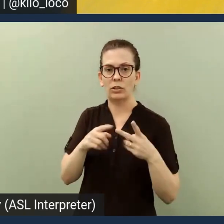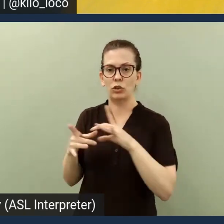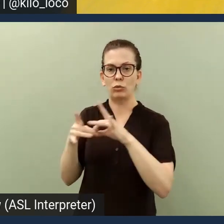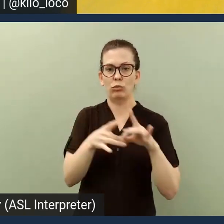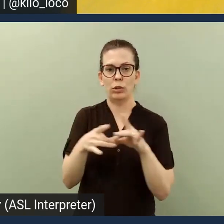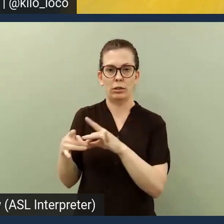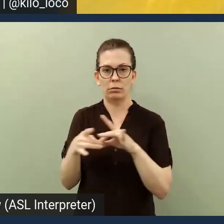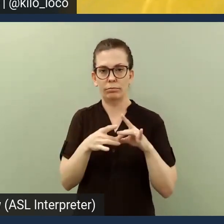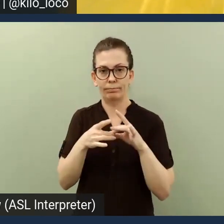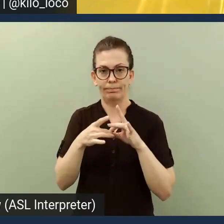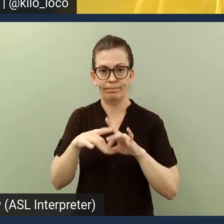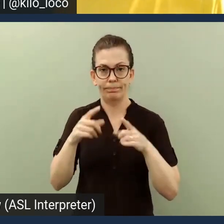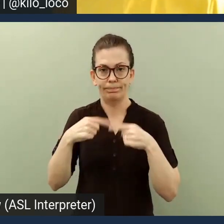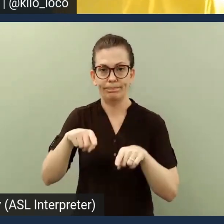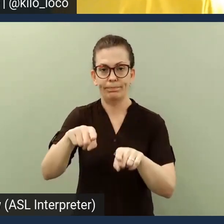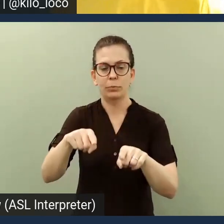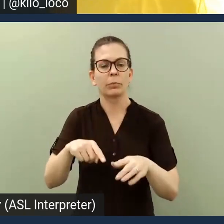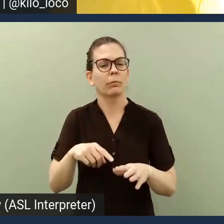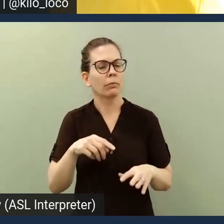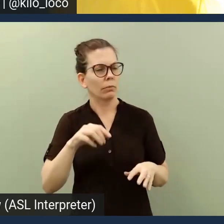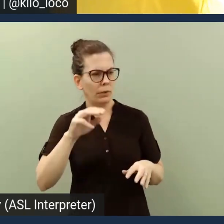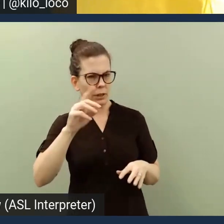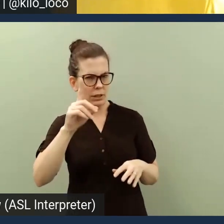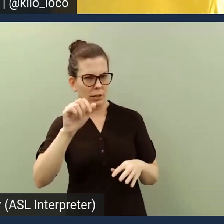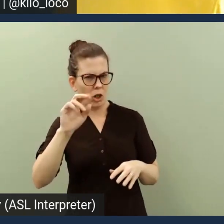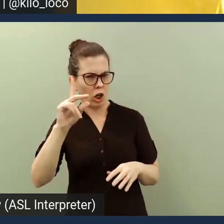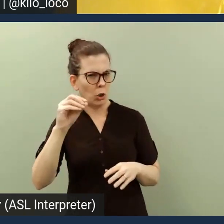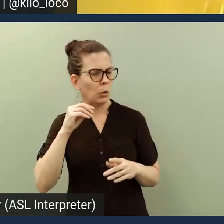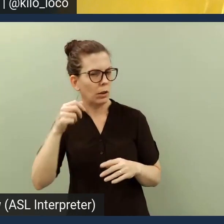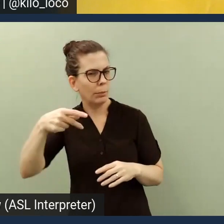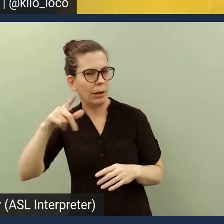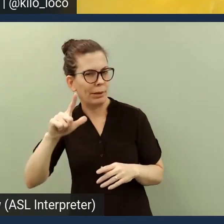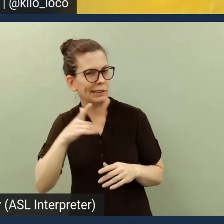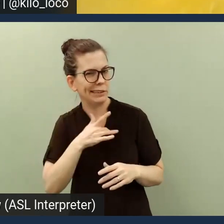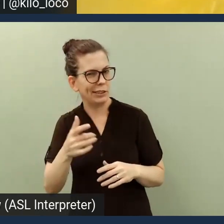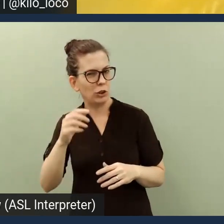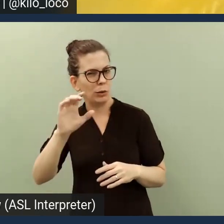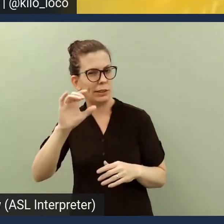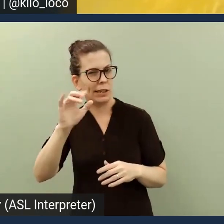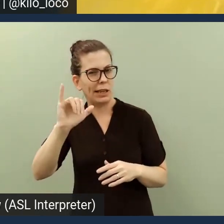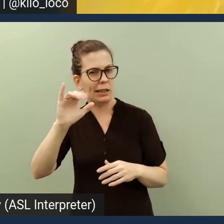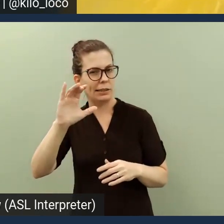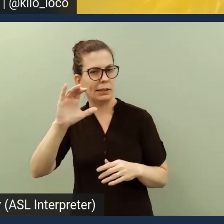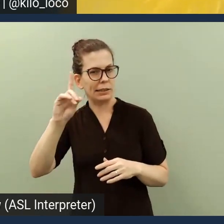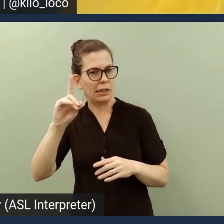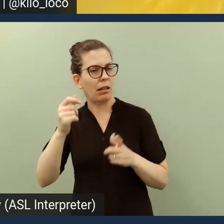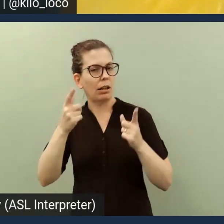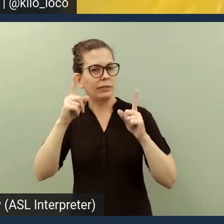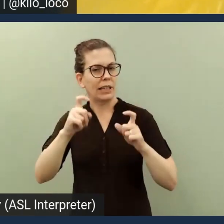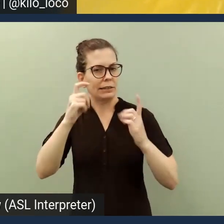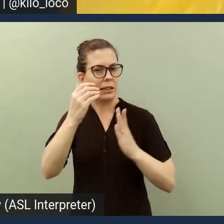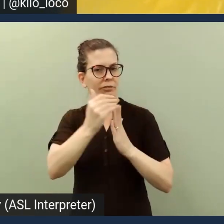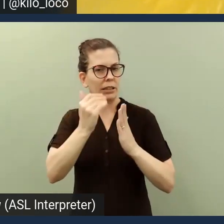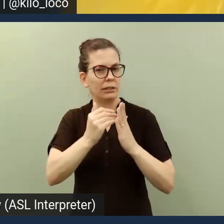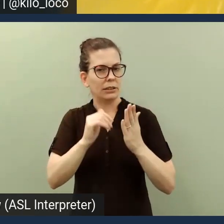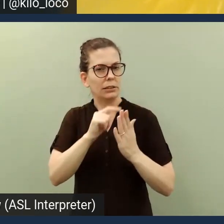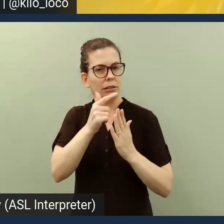And in those pipelines, is there, when we talk about CI/CD, there's usually a lot of testing phases in the pipelines, is that a thing in machine learning?